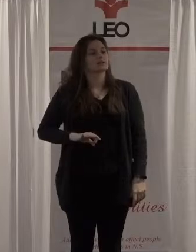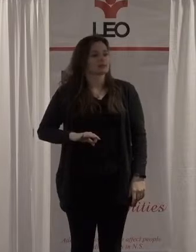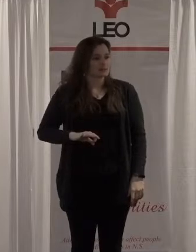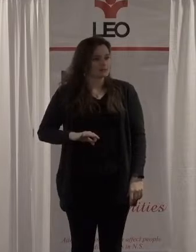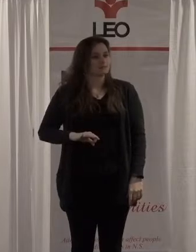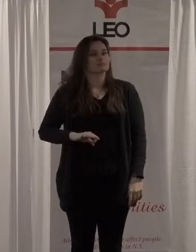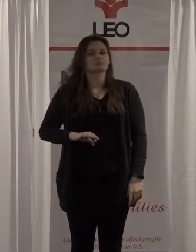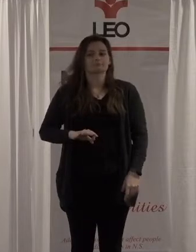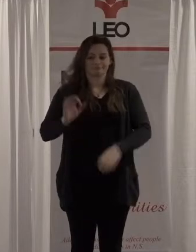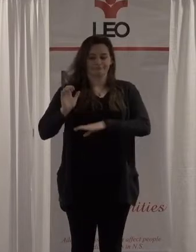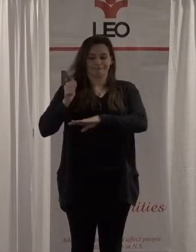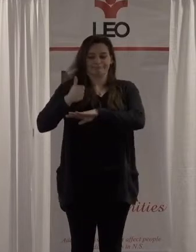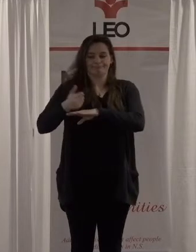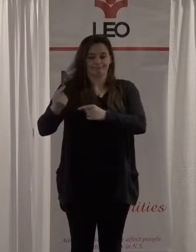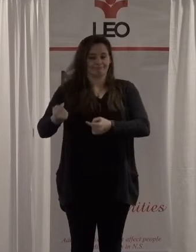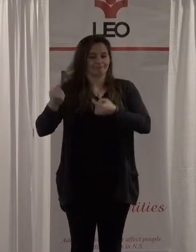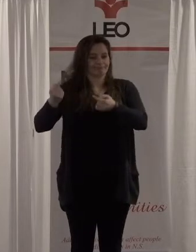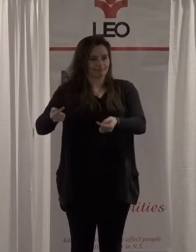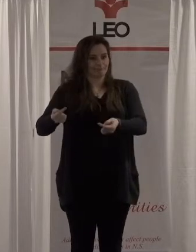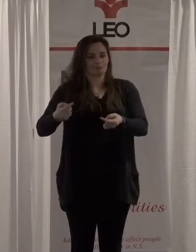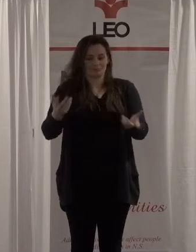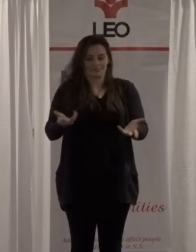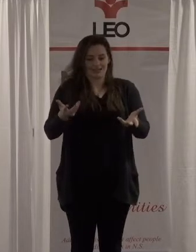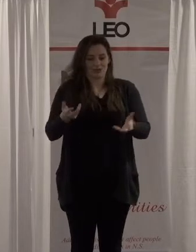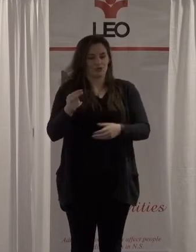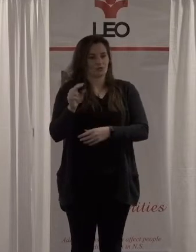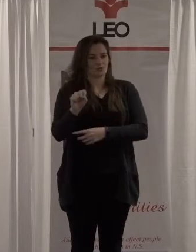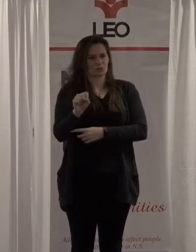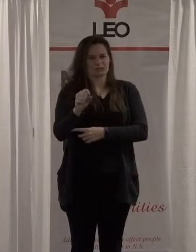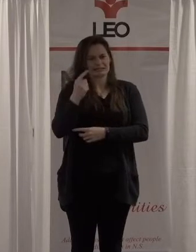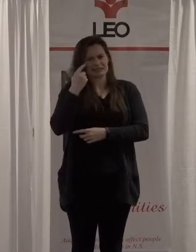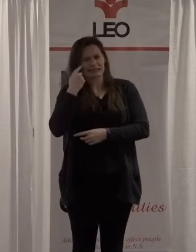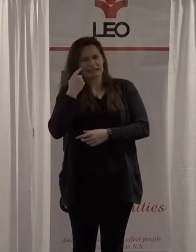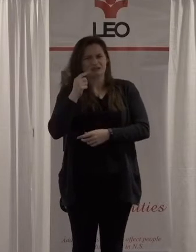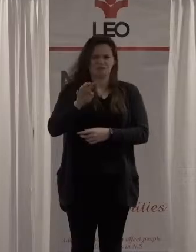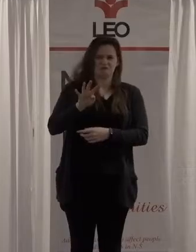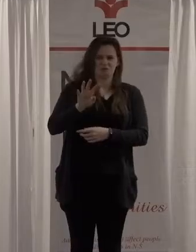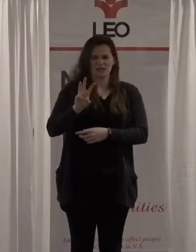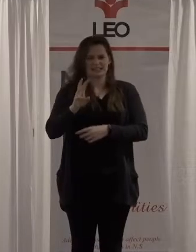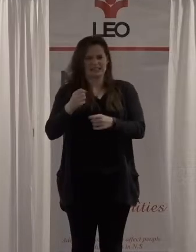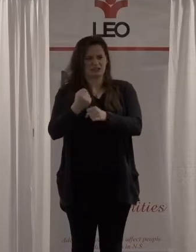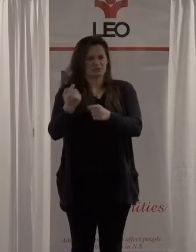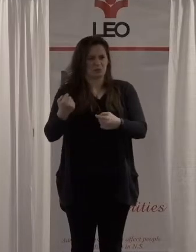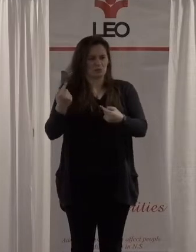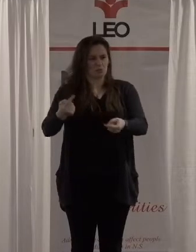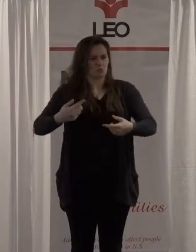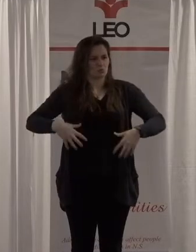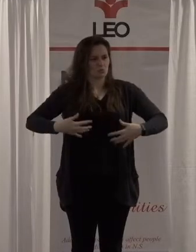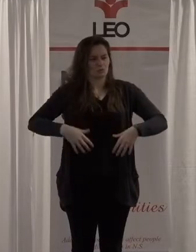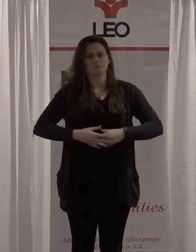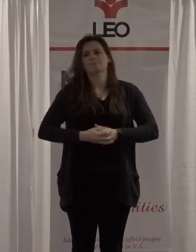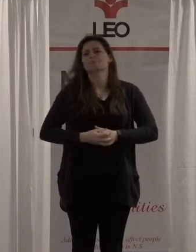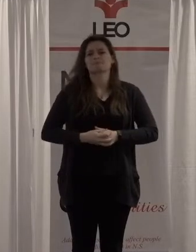IN THIS PROVINCE FOR I THINK IT'S 46 YEARS AND WE HAVE BRINGING --